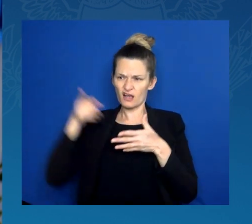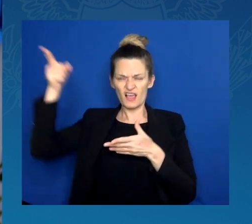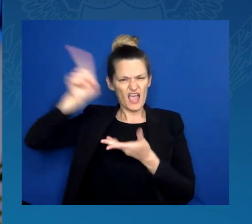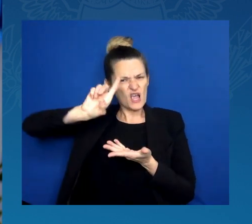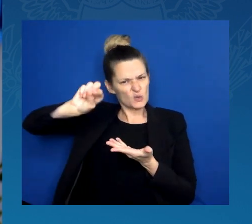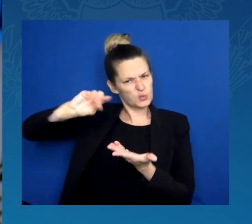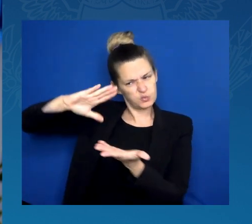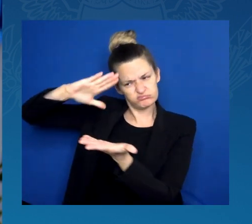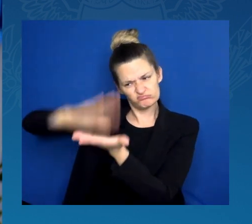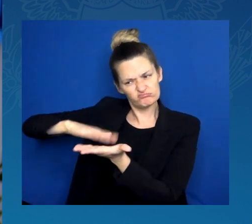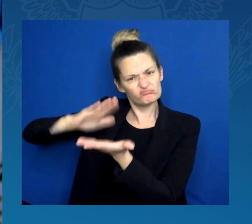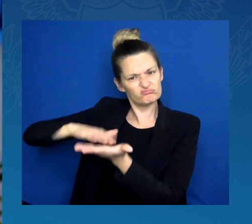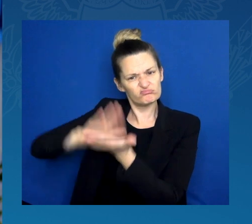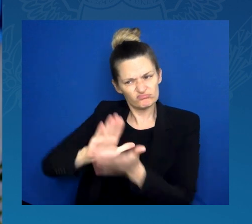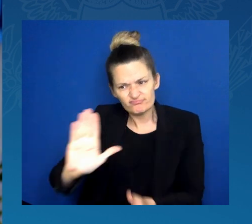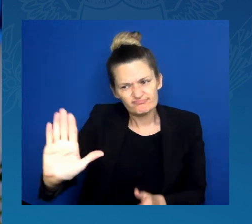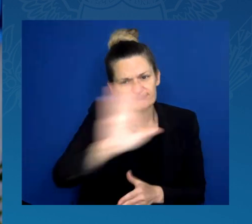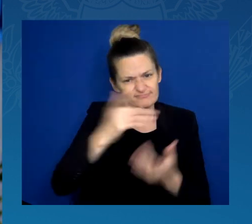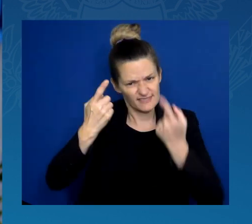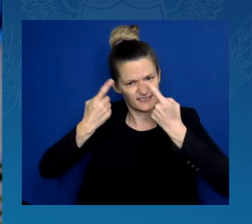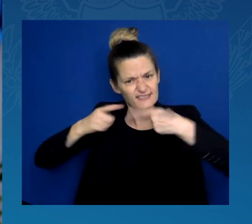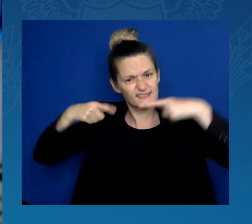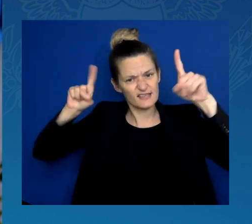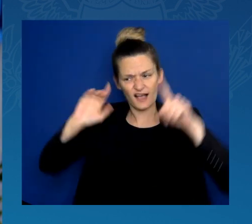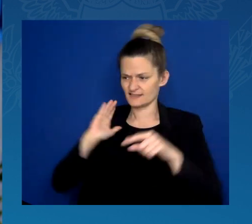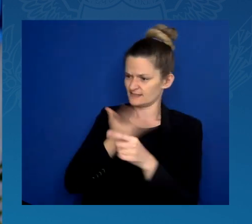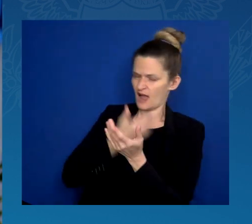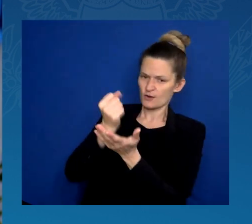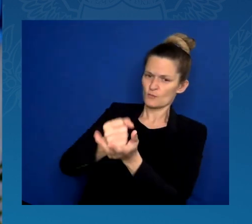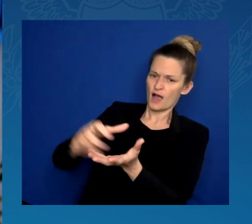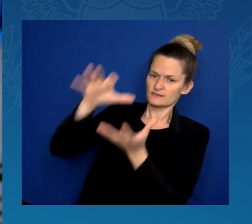they do so understanding, if Joe and I are telling it,